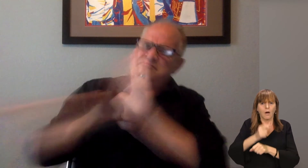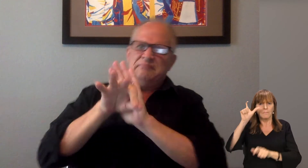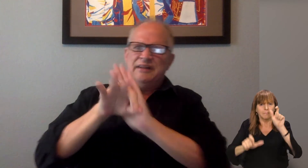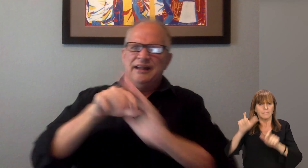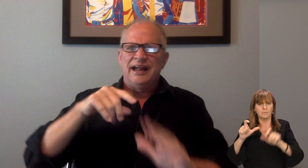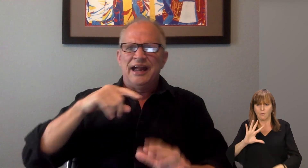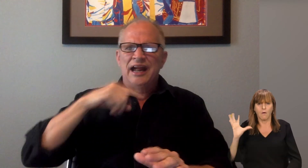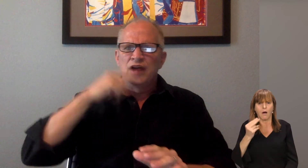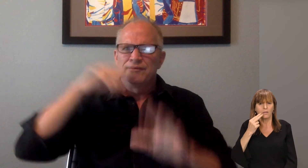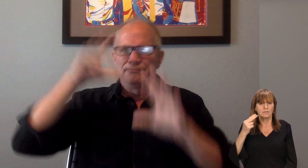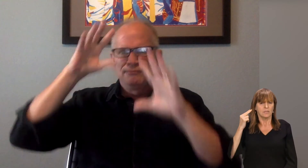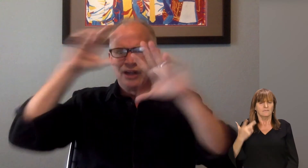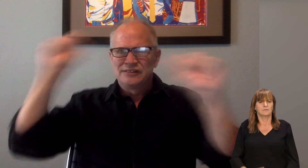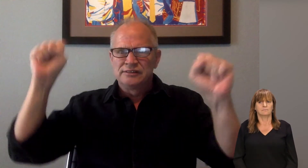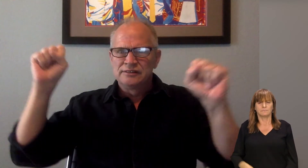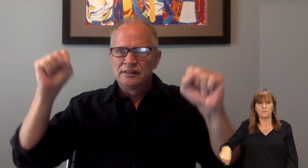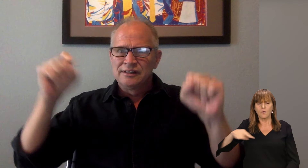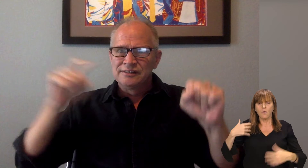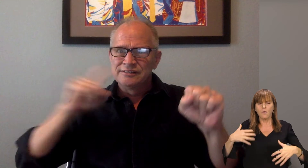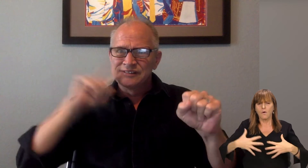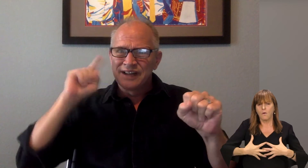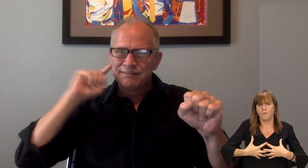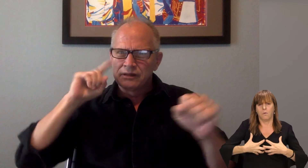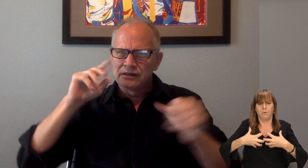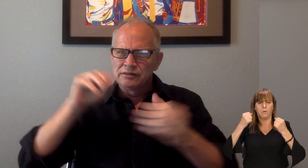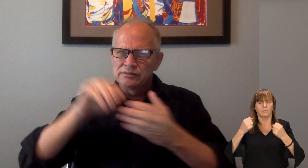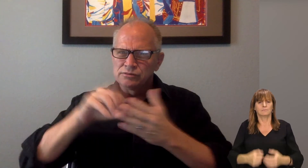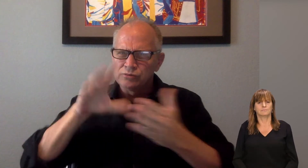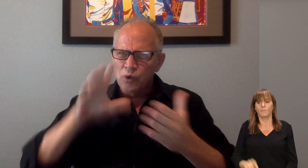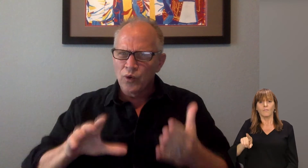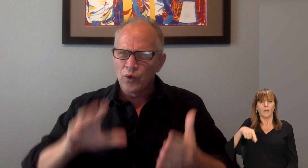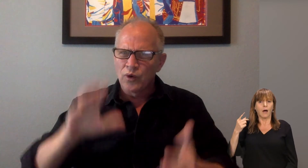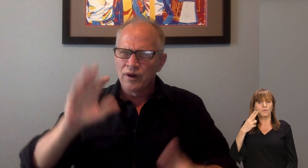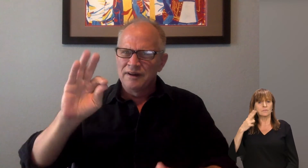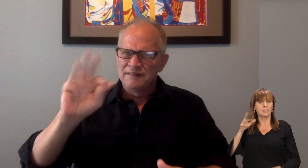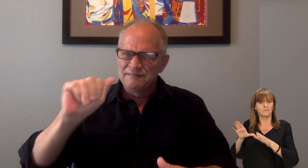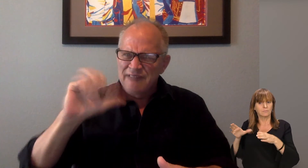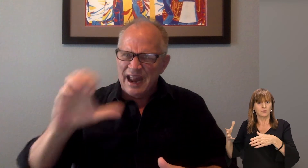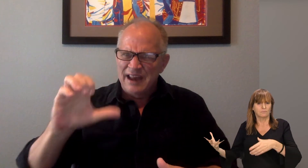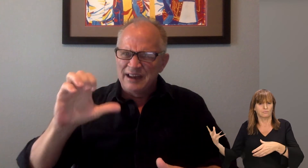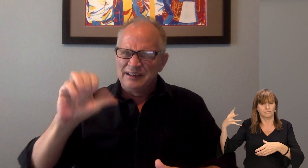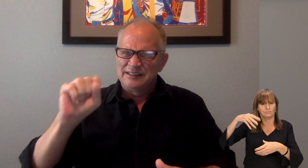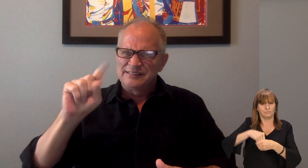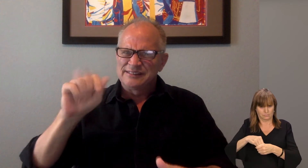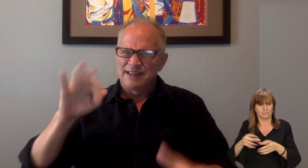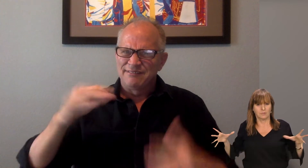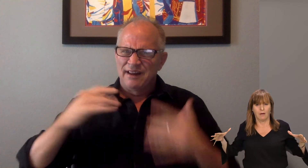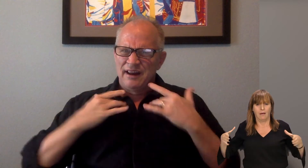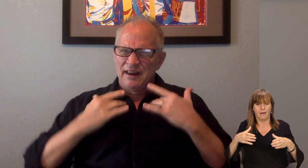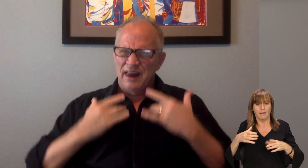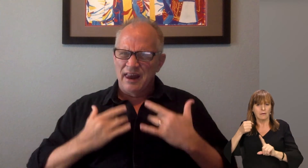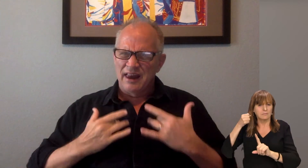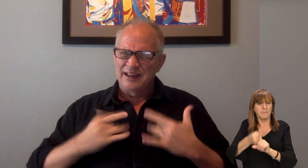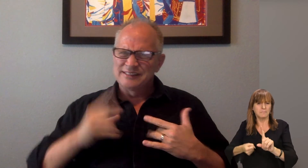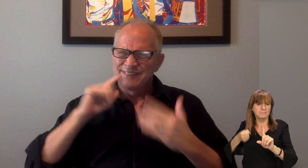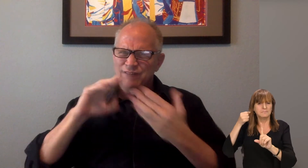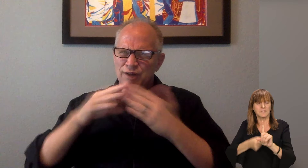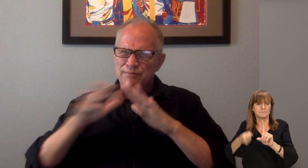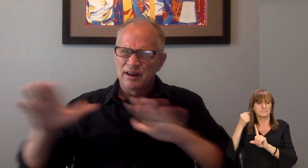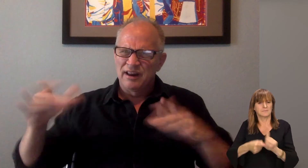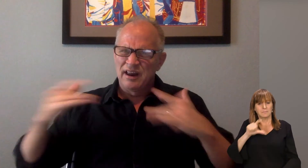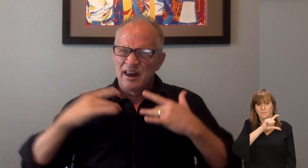a hearing president to the shock of Deaf students, faculty, and staff.